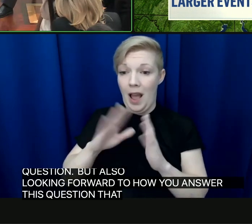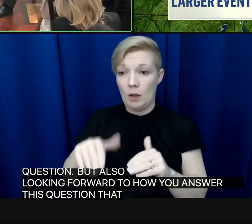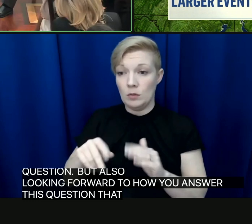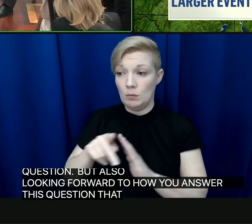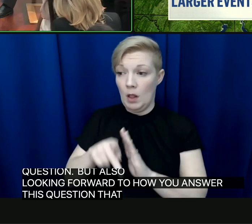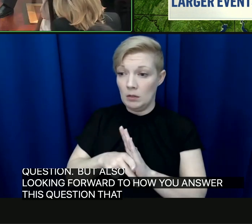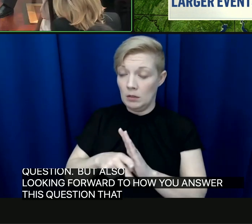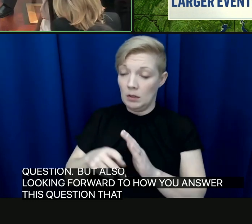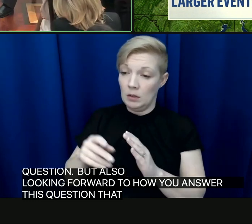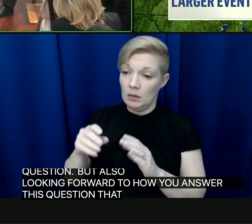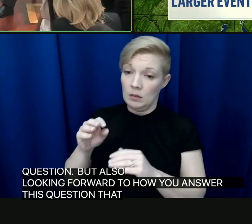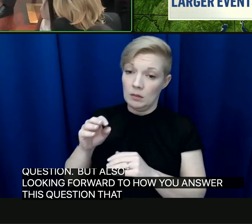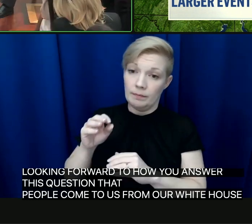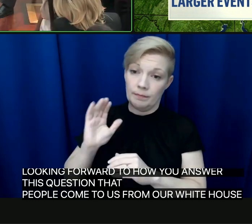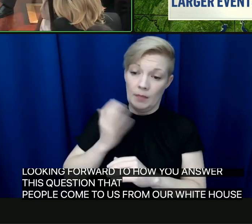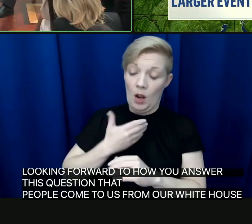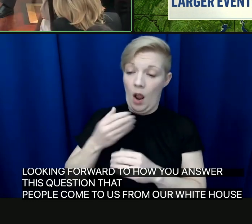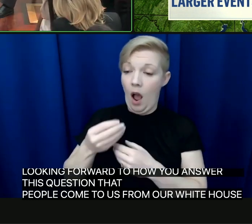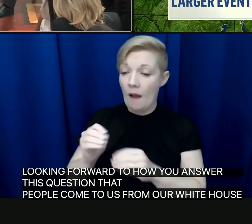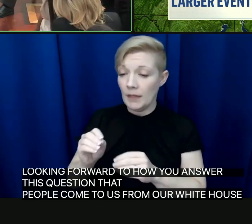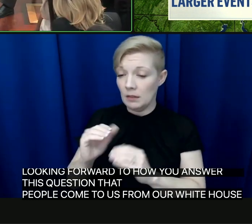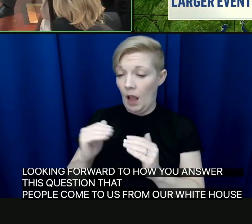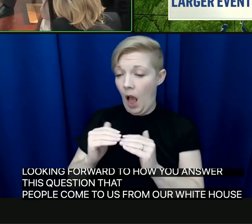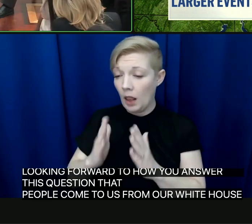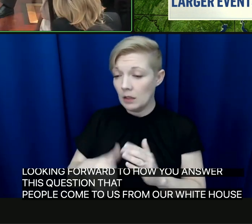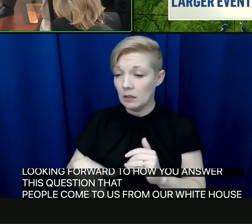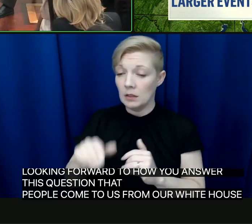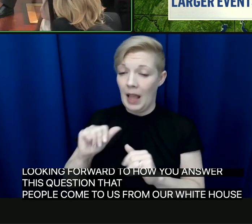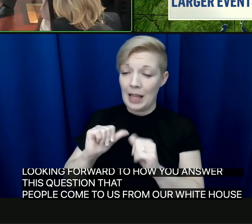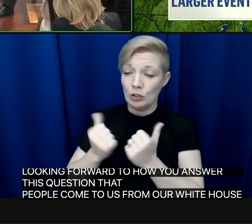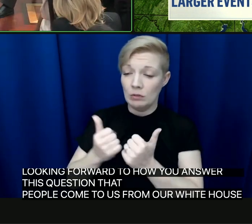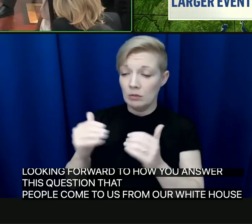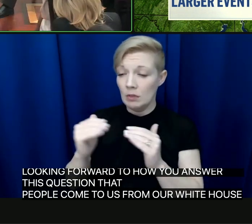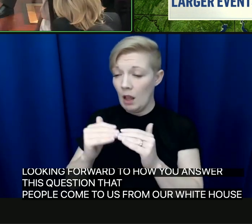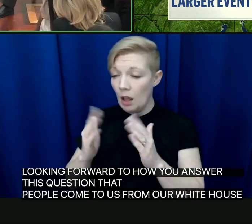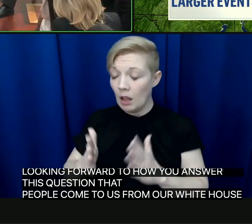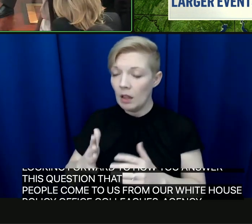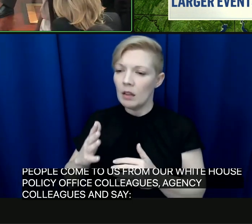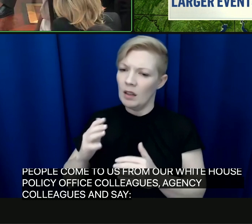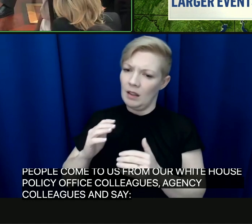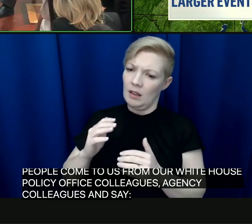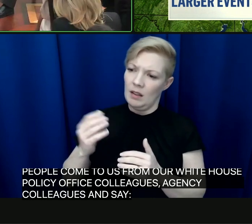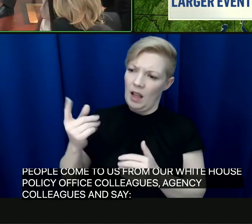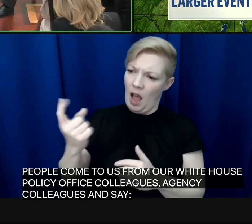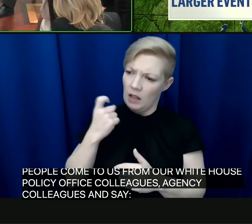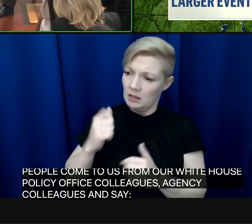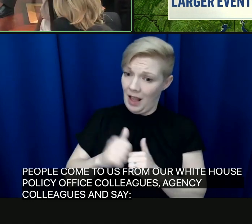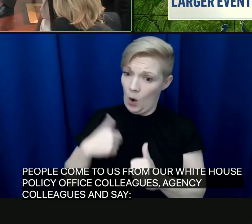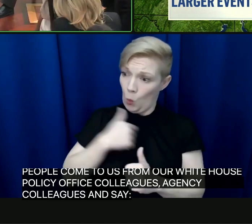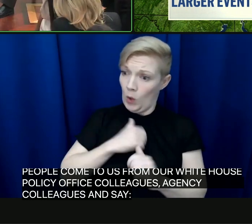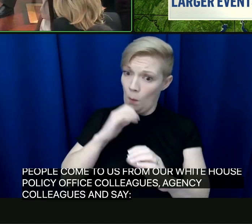colleagues or agency colleagues and say, how do we communicate? Well, a very complex situation